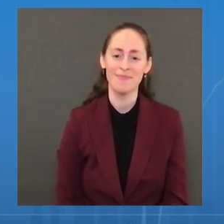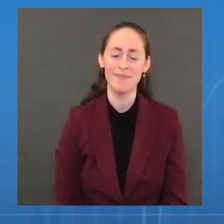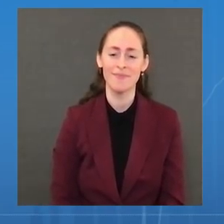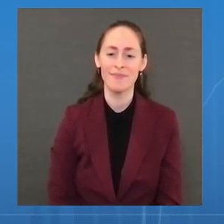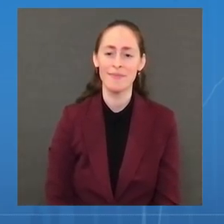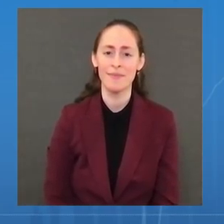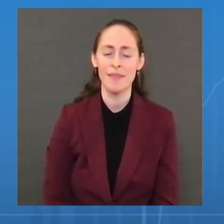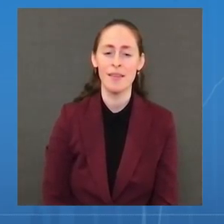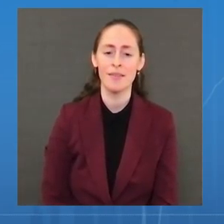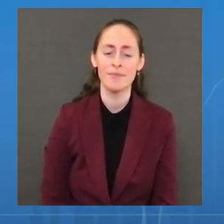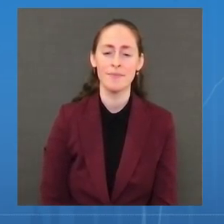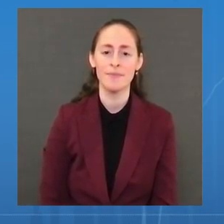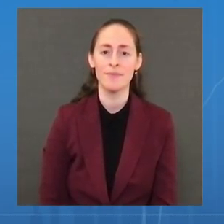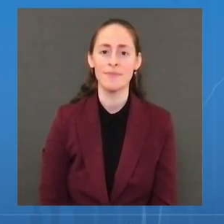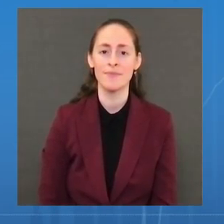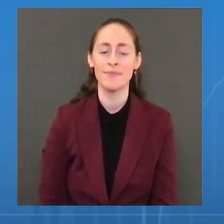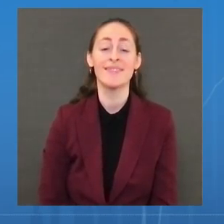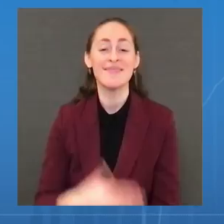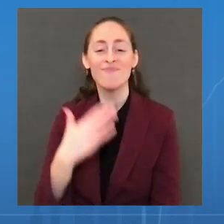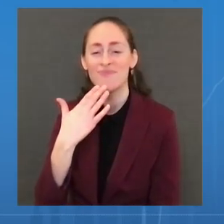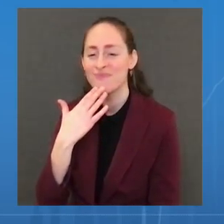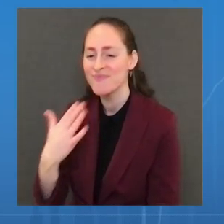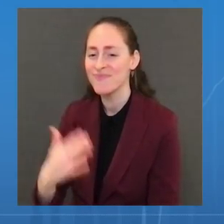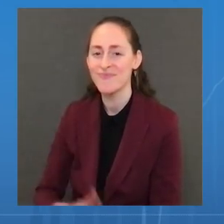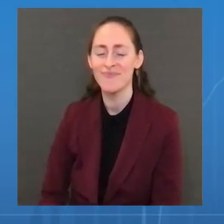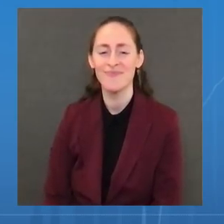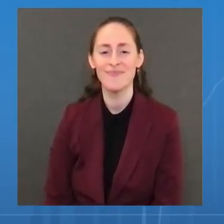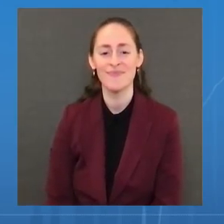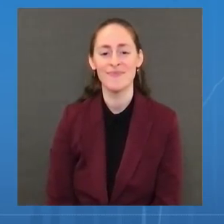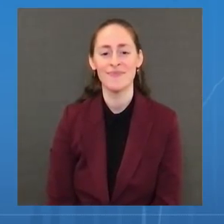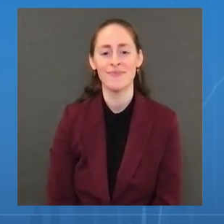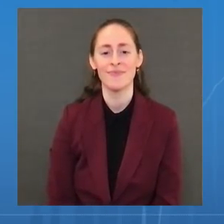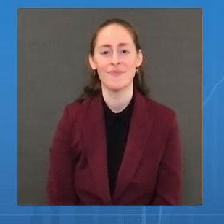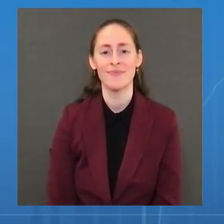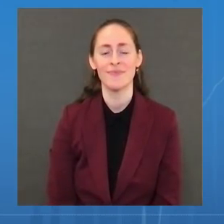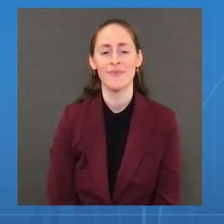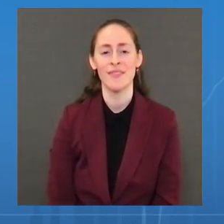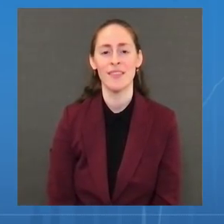Moderator: Thanks, Jeff. We have time for a few questions. Please, keep your questions to one question.